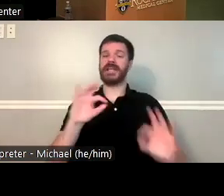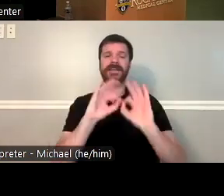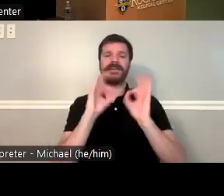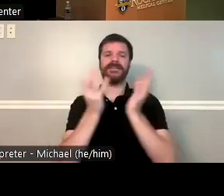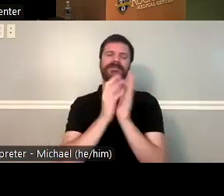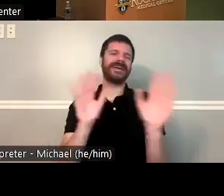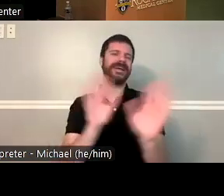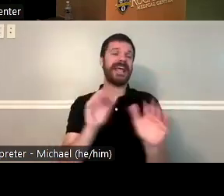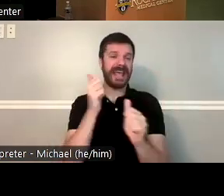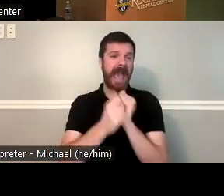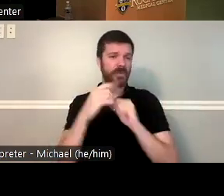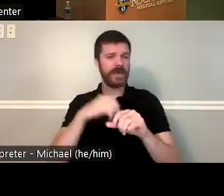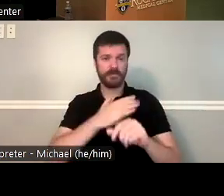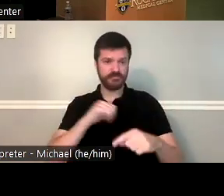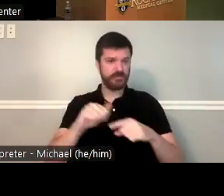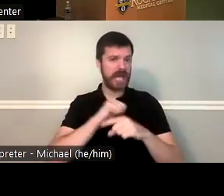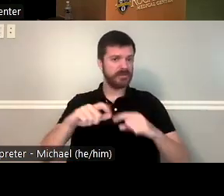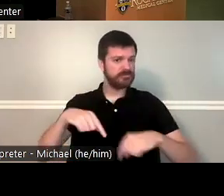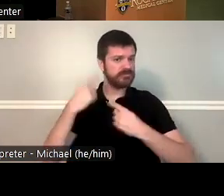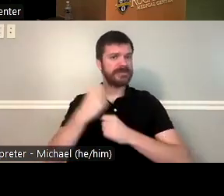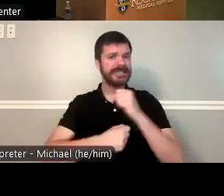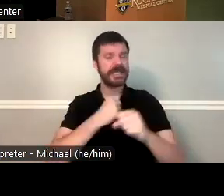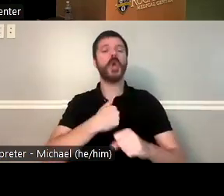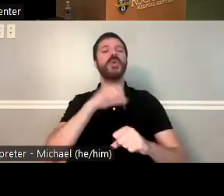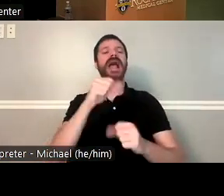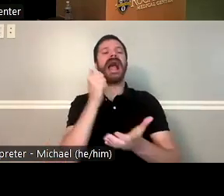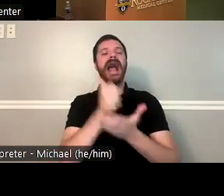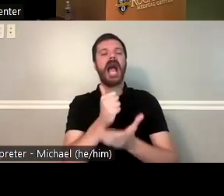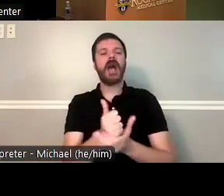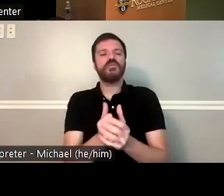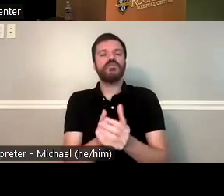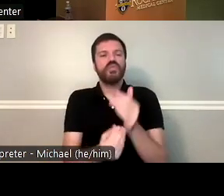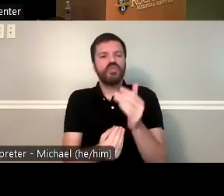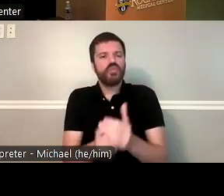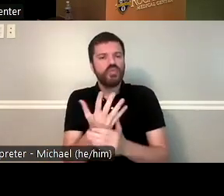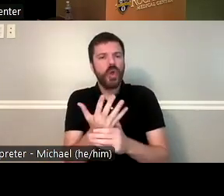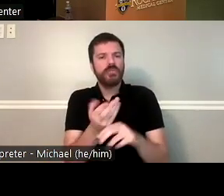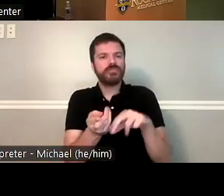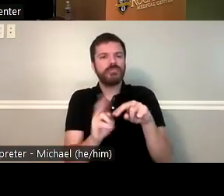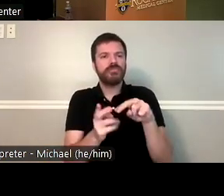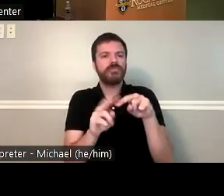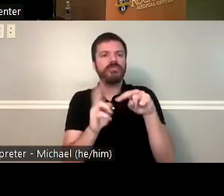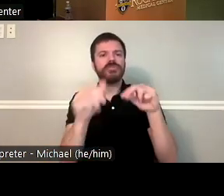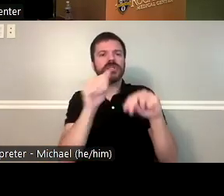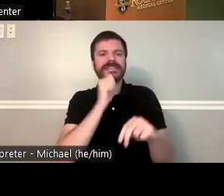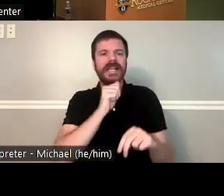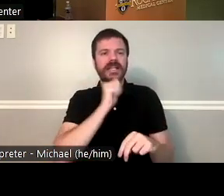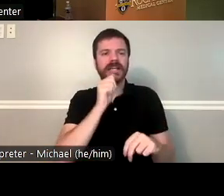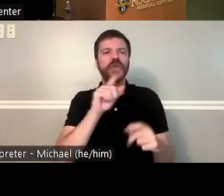practice over the years we can help them to gain resilience in dealing with the adversity that they